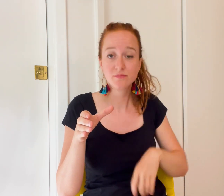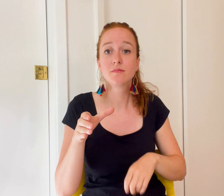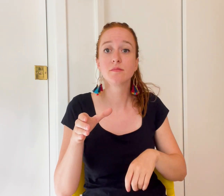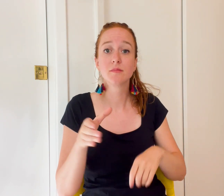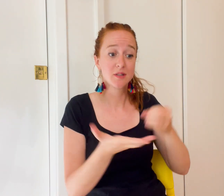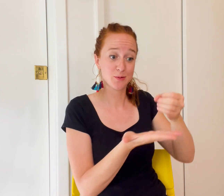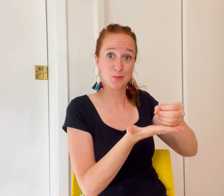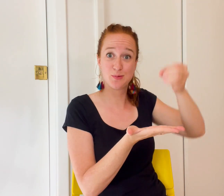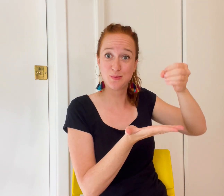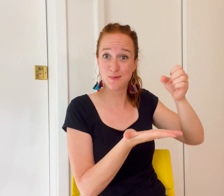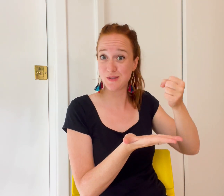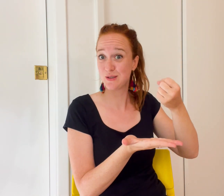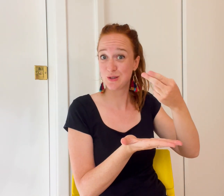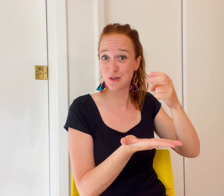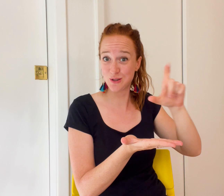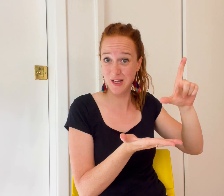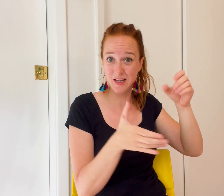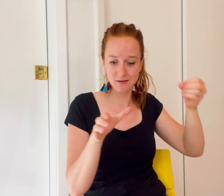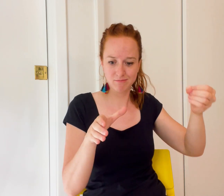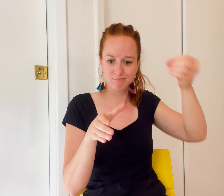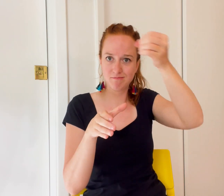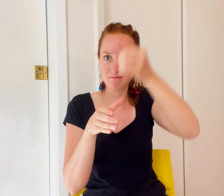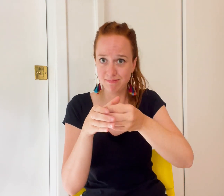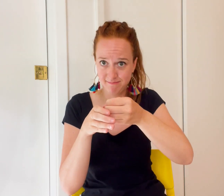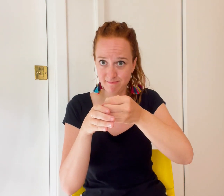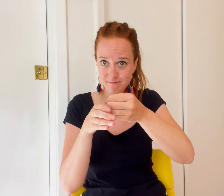The shell is placed on top of gunpowder.